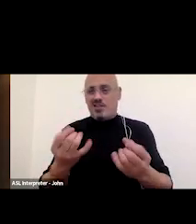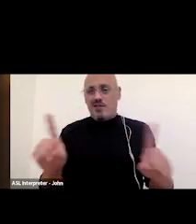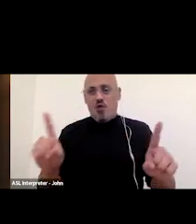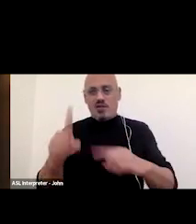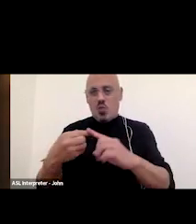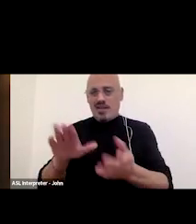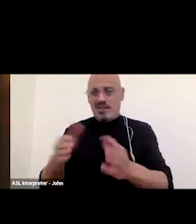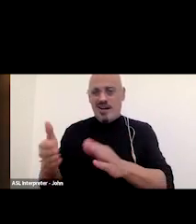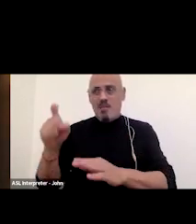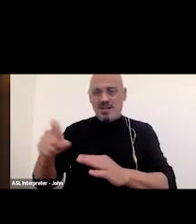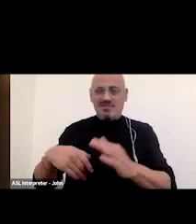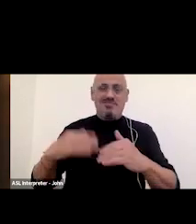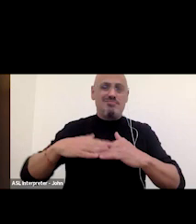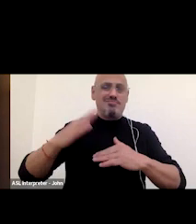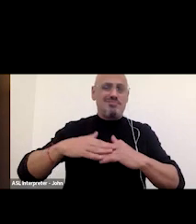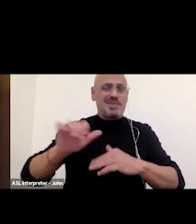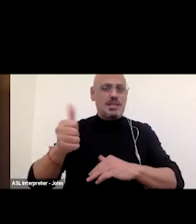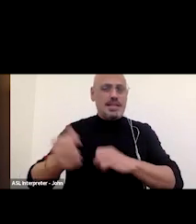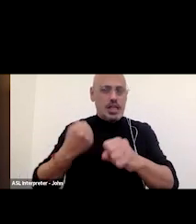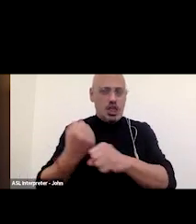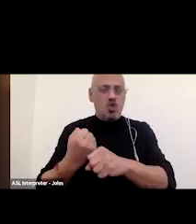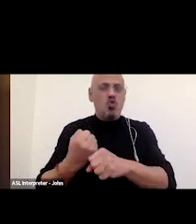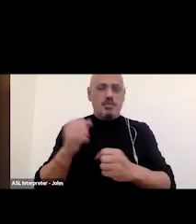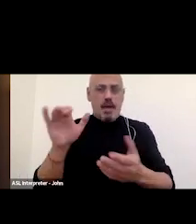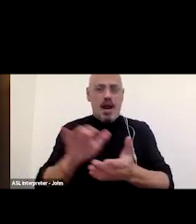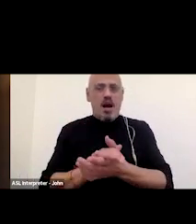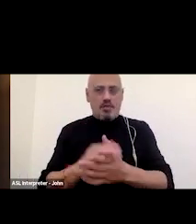you had to have been married for at least 10 years in the past.